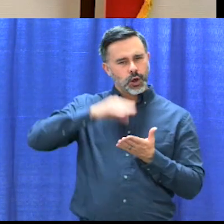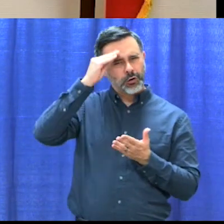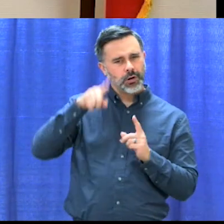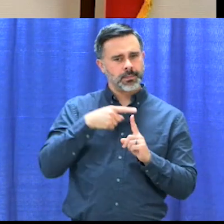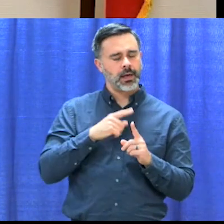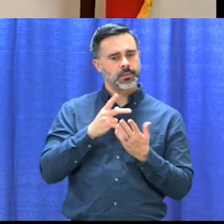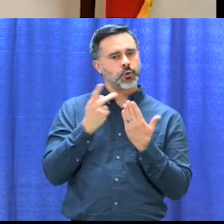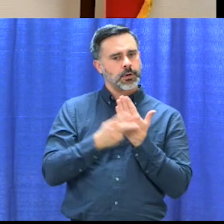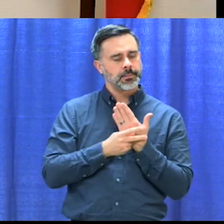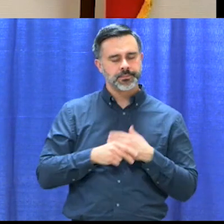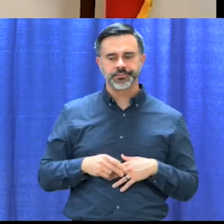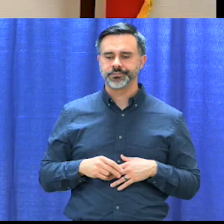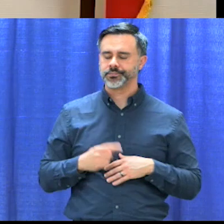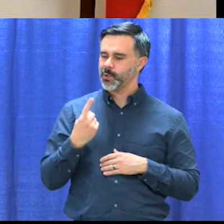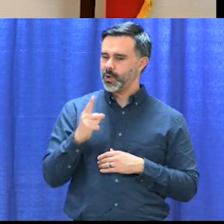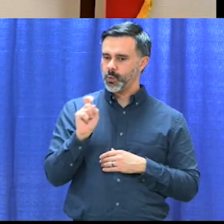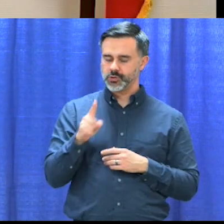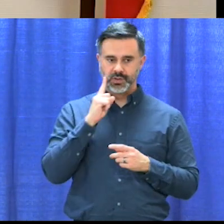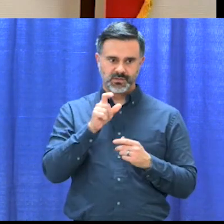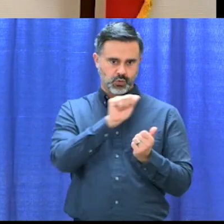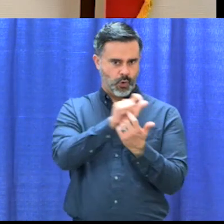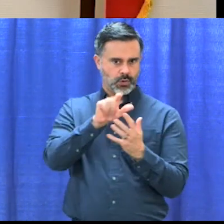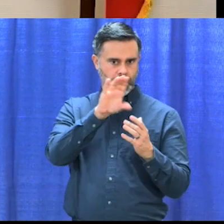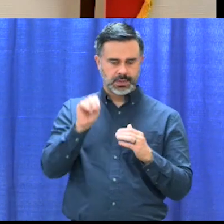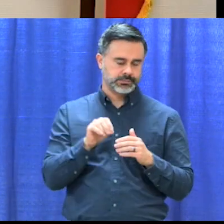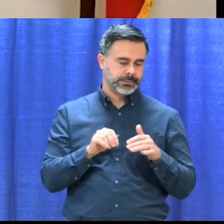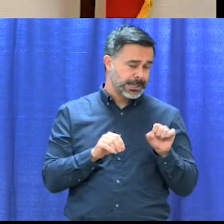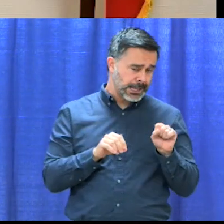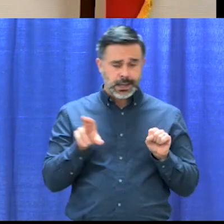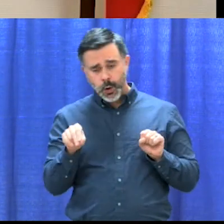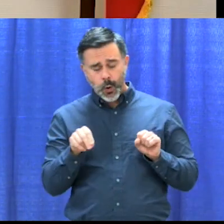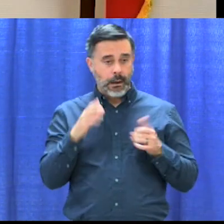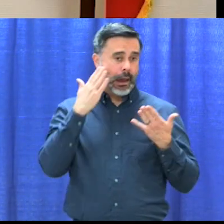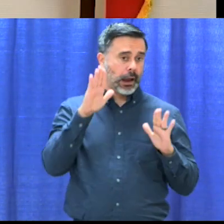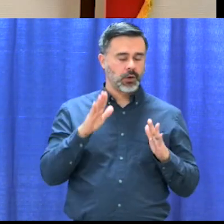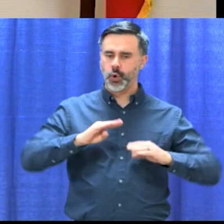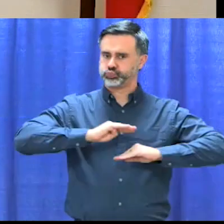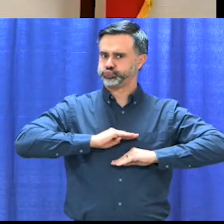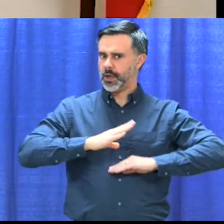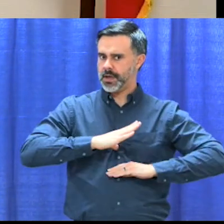And a question really to each of the providers a simple yes, no or I don't know will suffice.